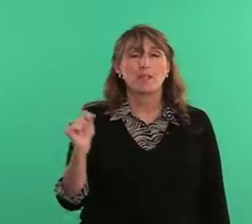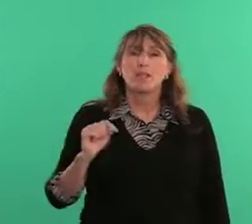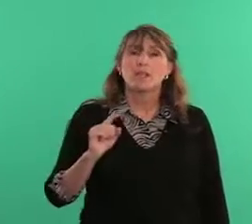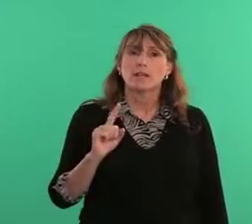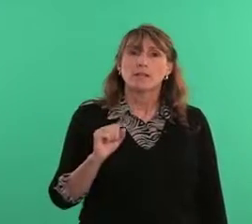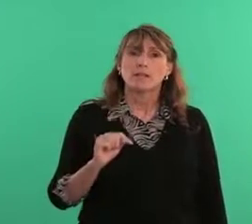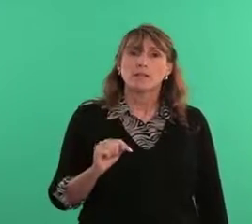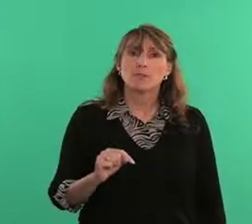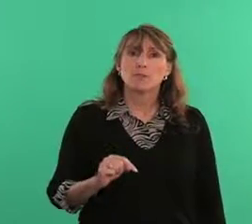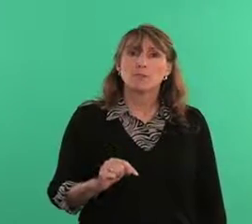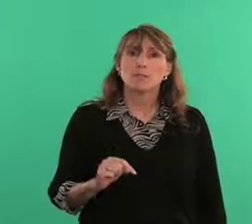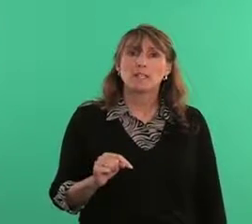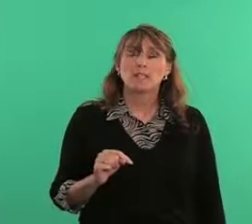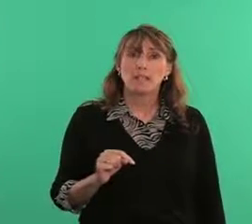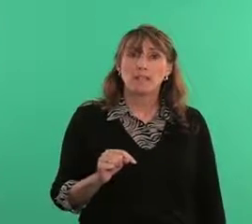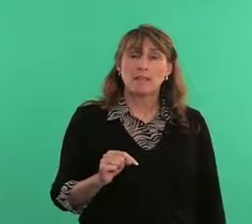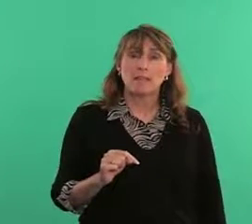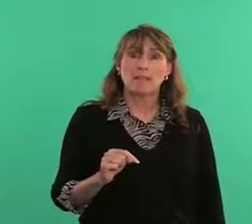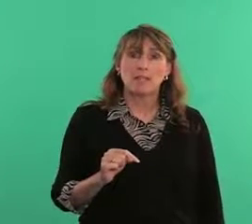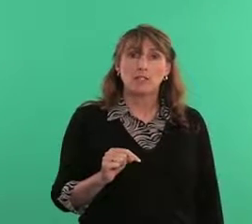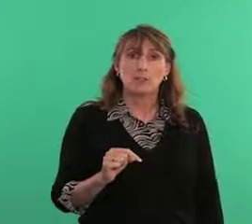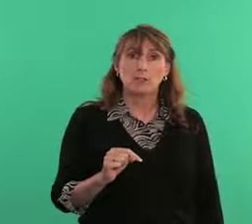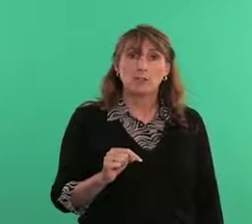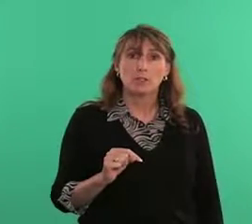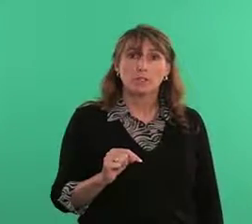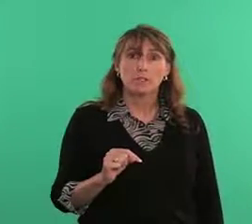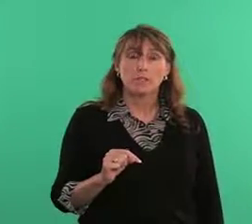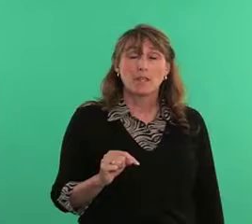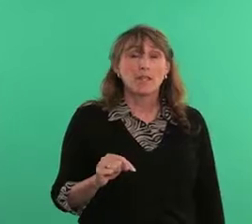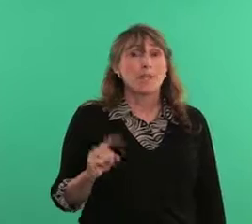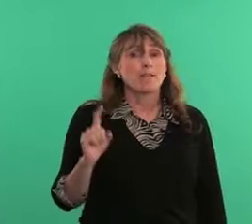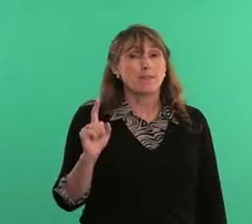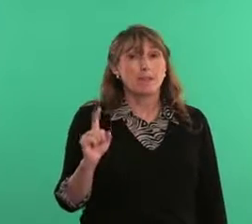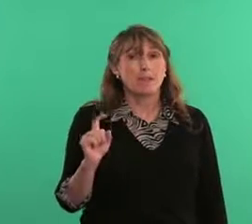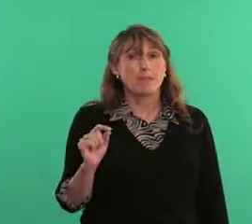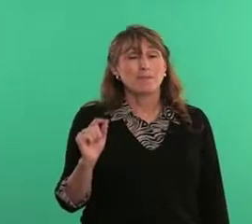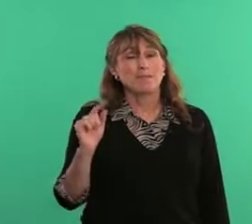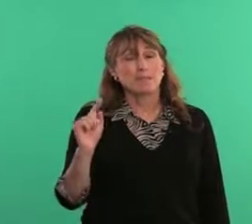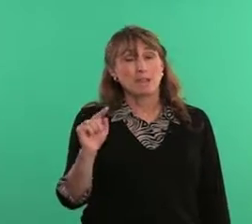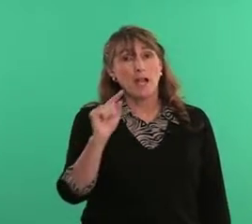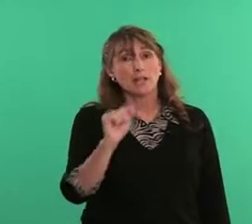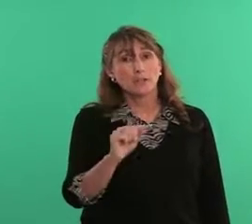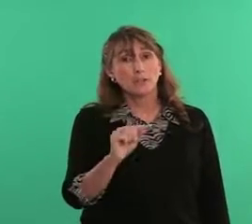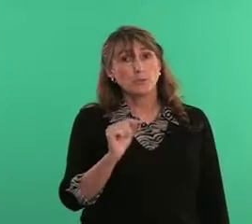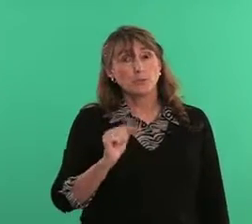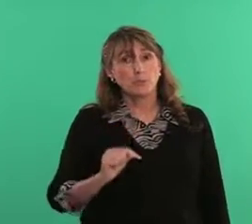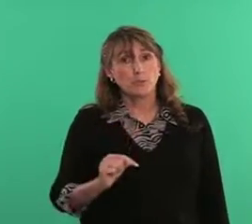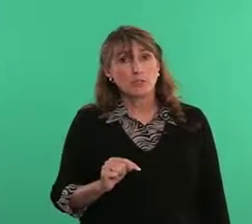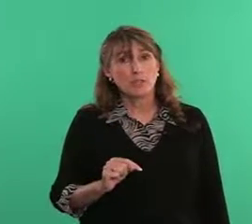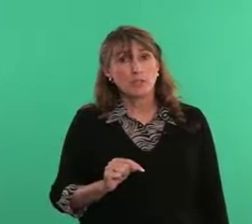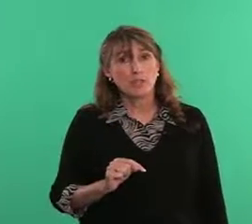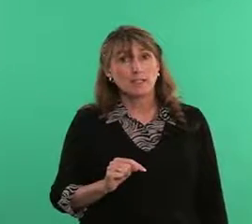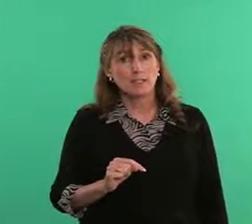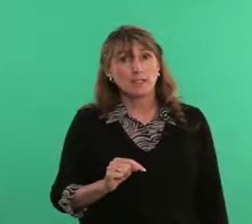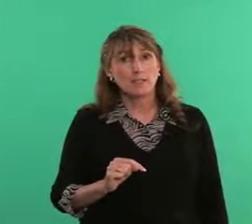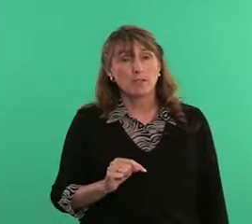Now the difference between they, them and you - plural they, them does not include the person you're signing with